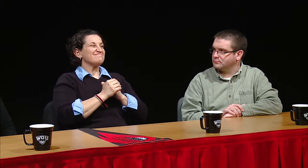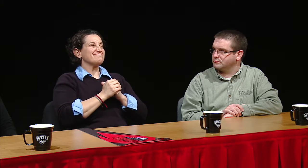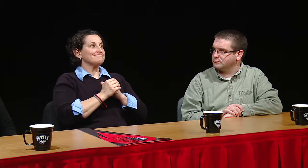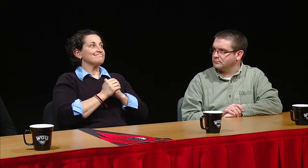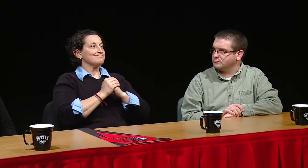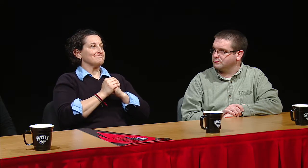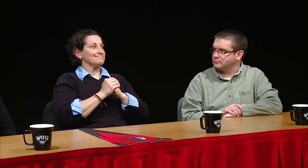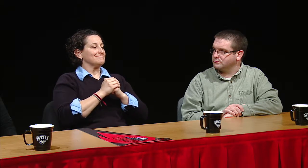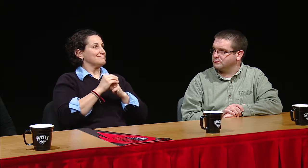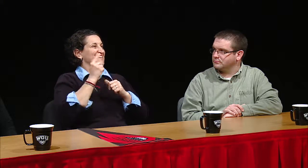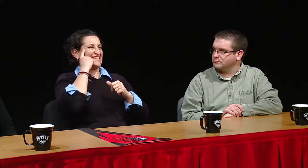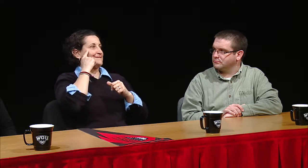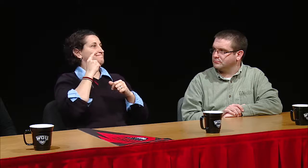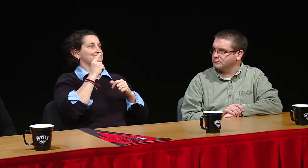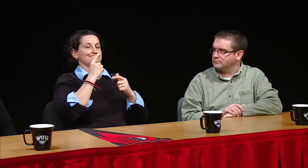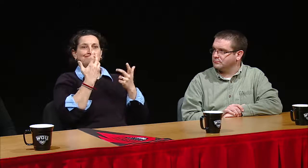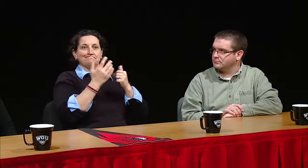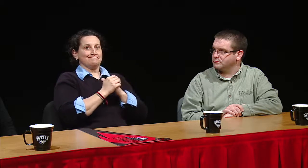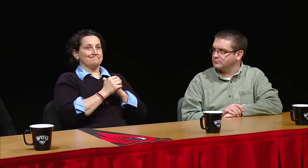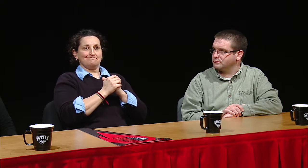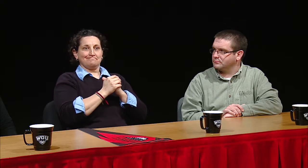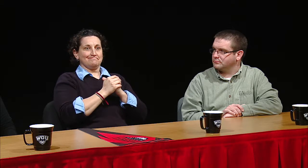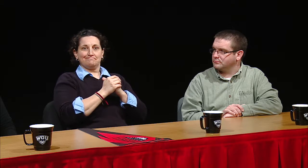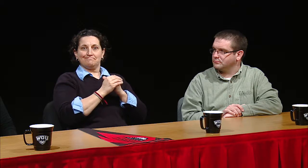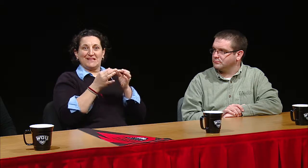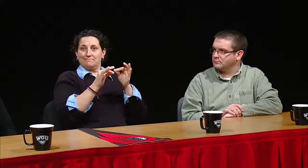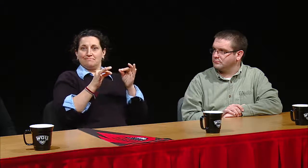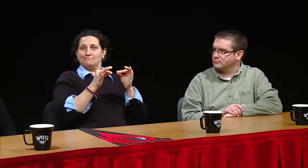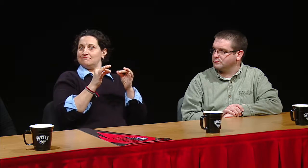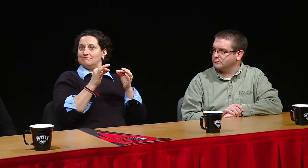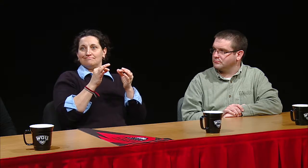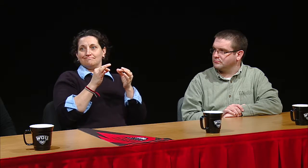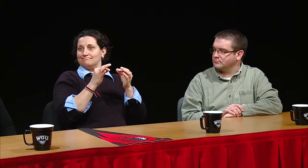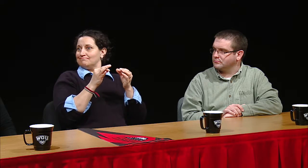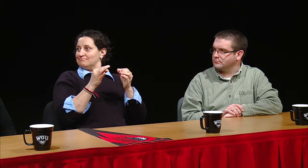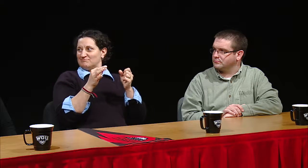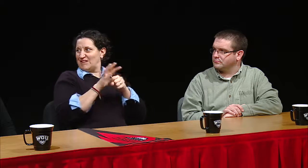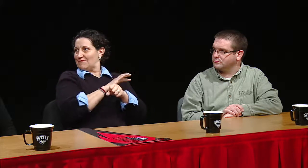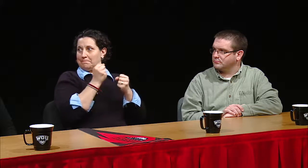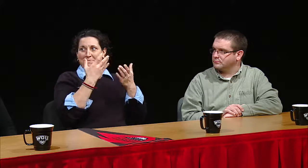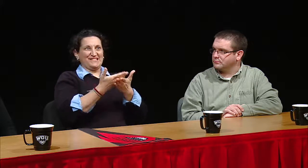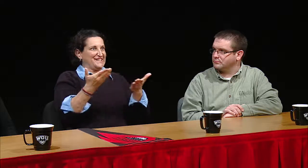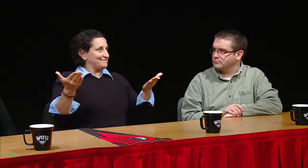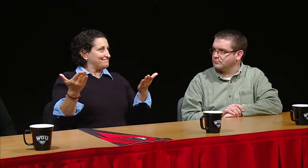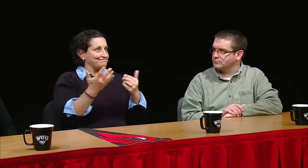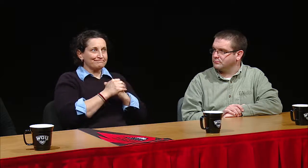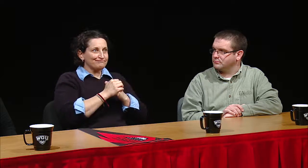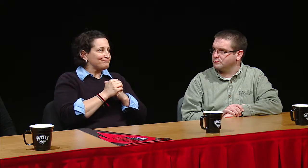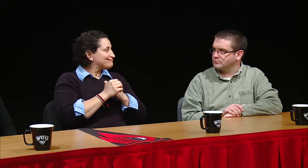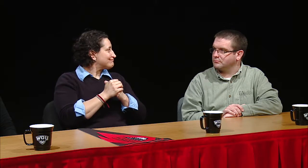was all biology and psychology video lectures. So that was my introduction to captioning videos.